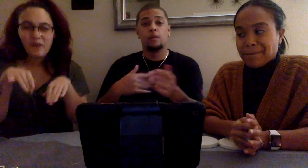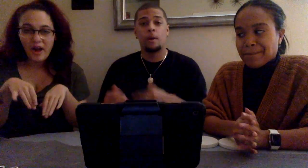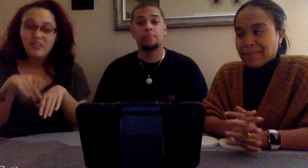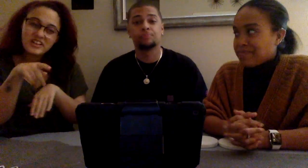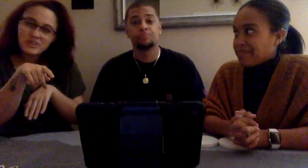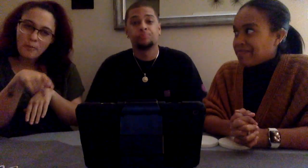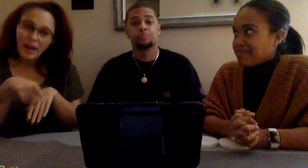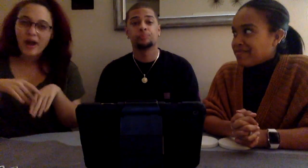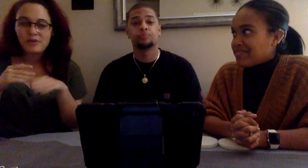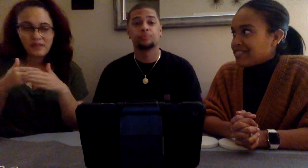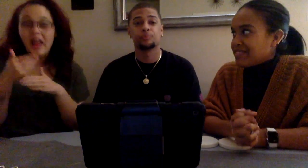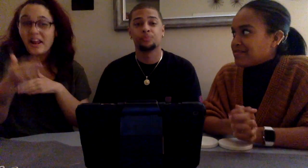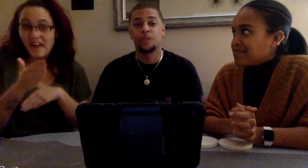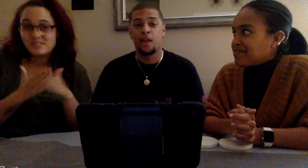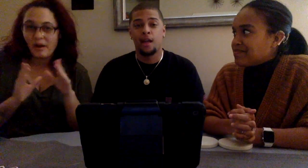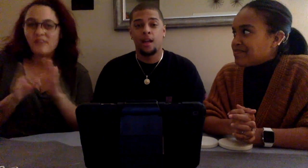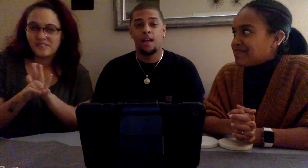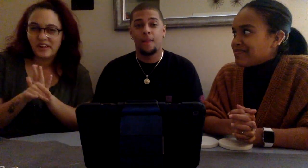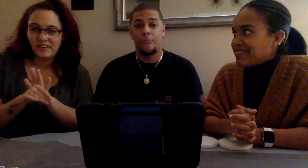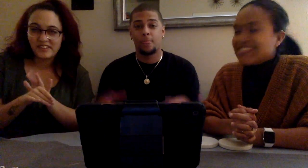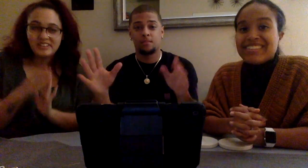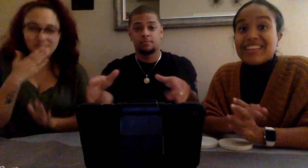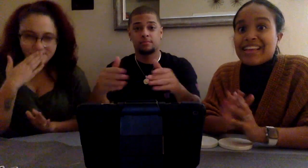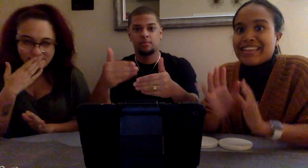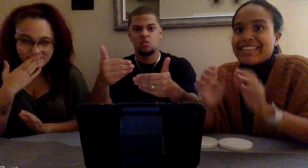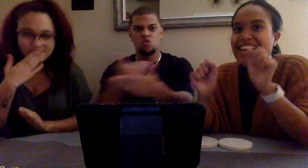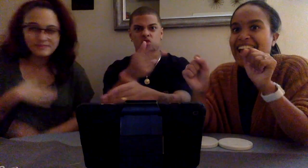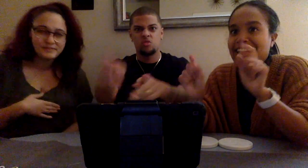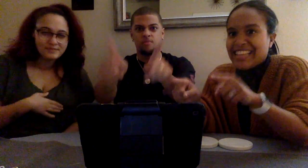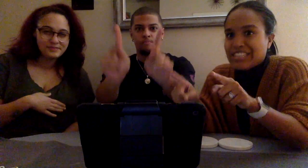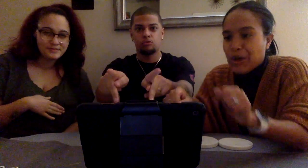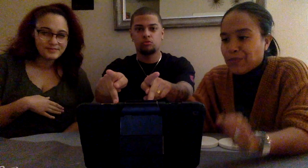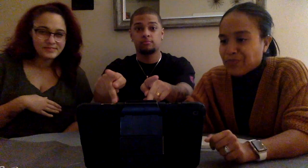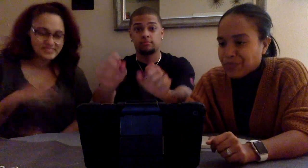ANYWAY.. Daisy: Next part of the video Vicky: Yeah...Let's go! Dante: NEW person.